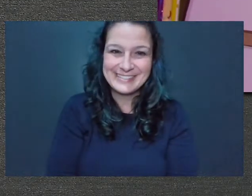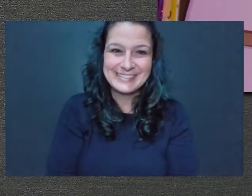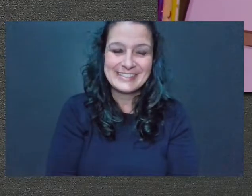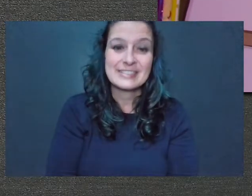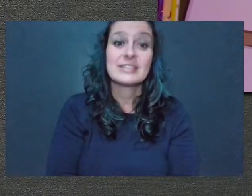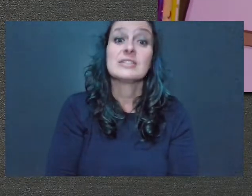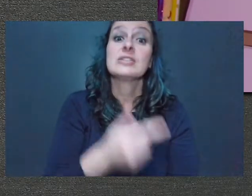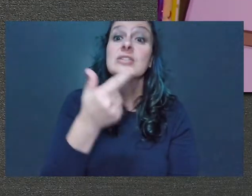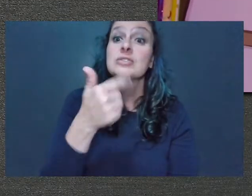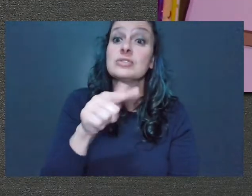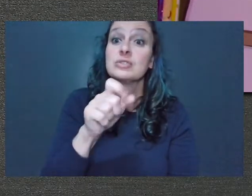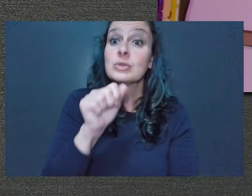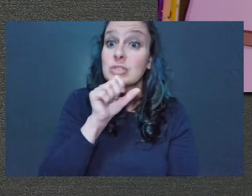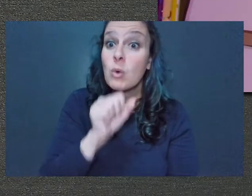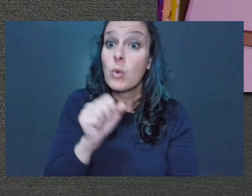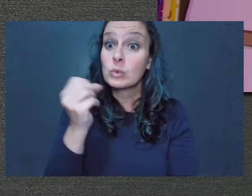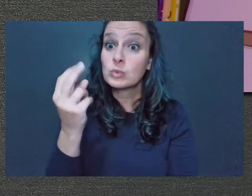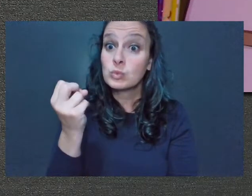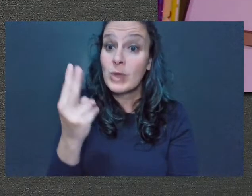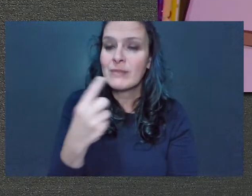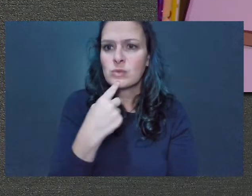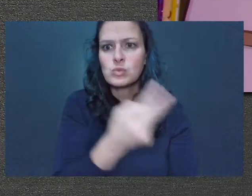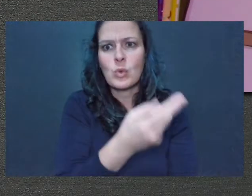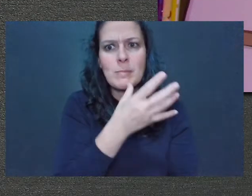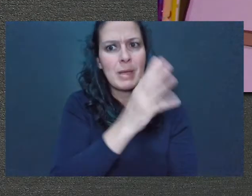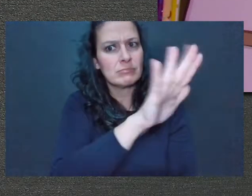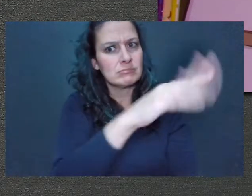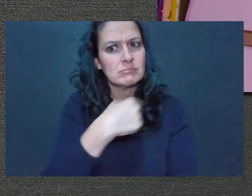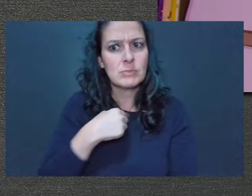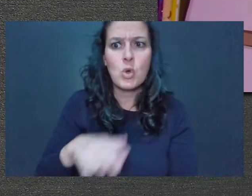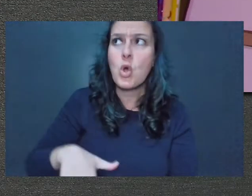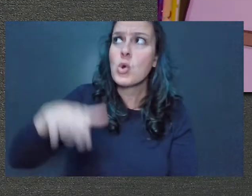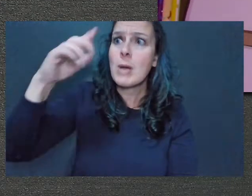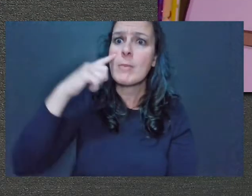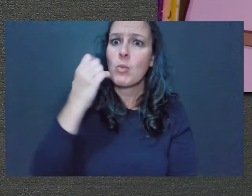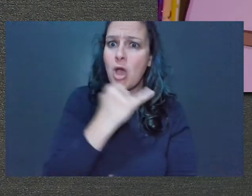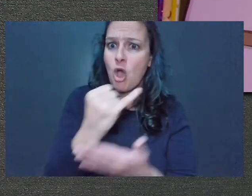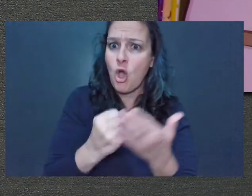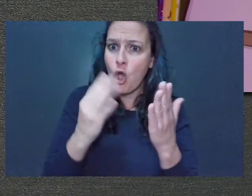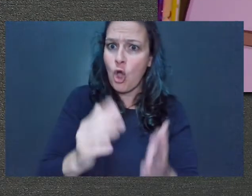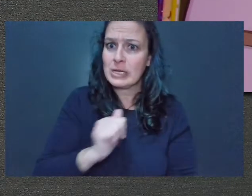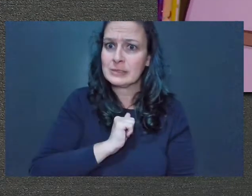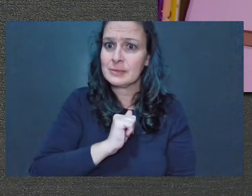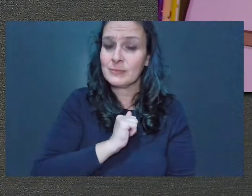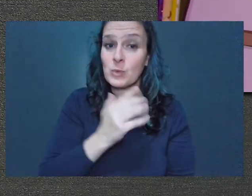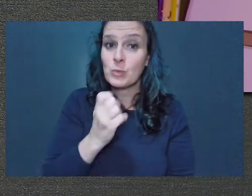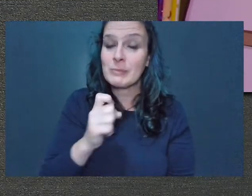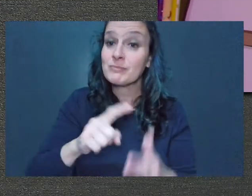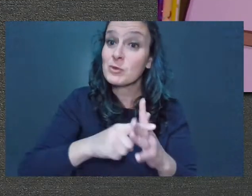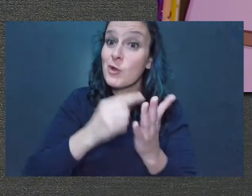"And when Georgia was 12, "she told her mother she wanted to become an artist. "She started lessons, and her drawings soon